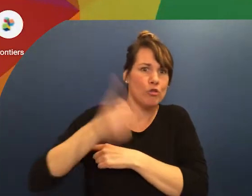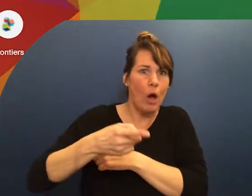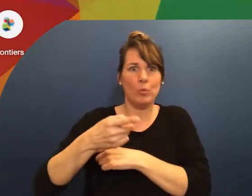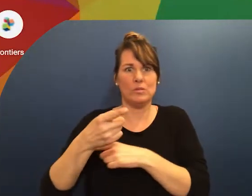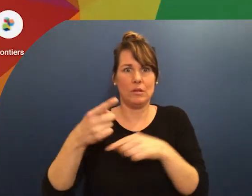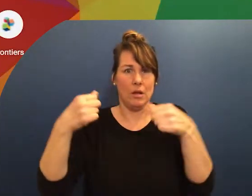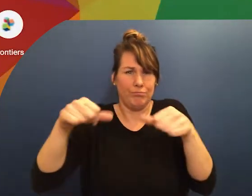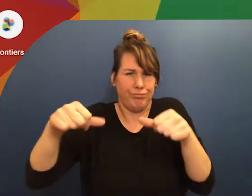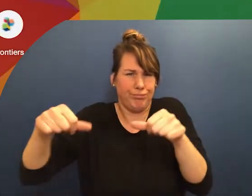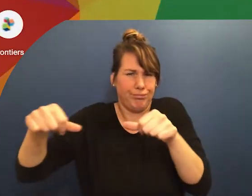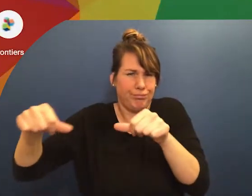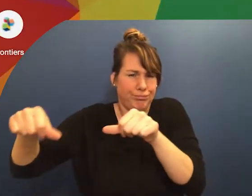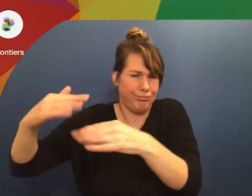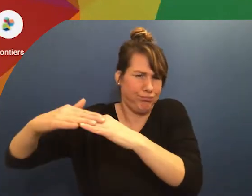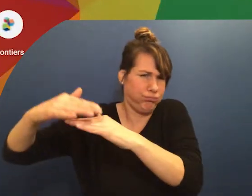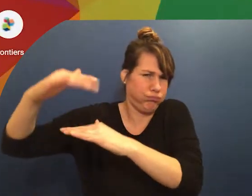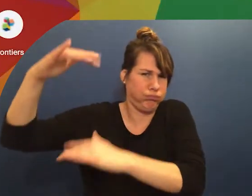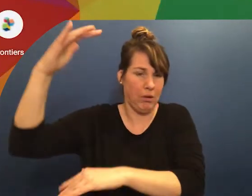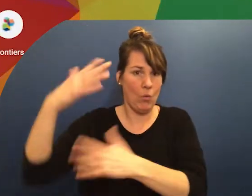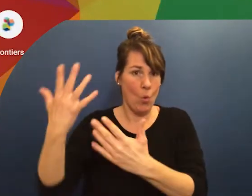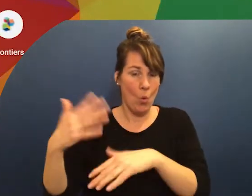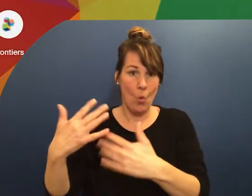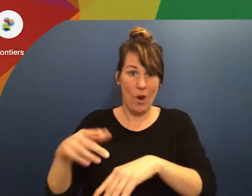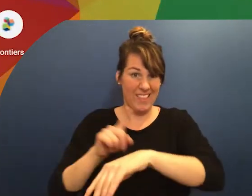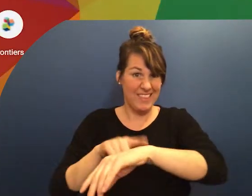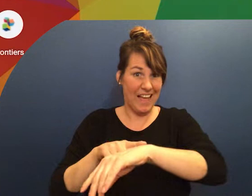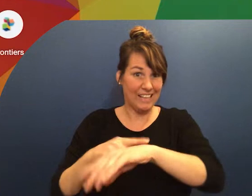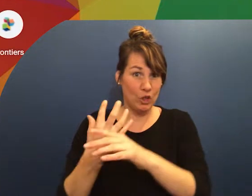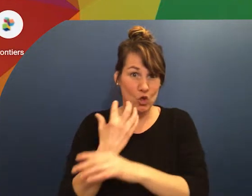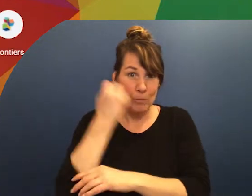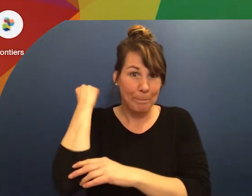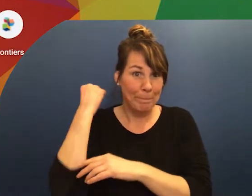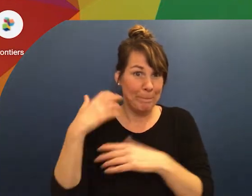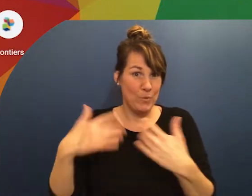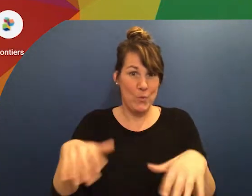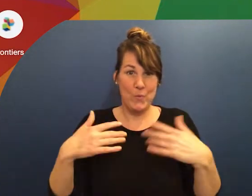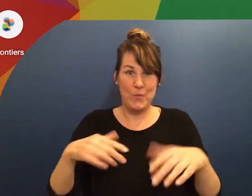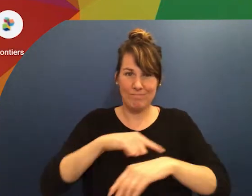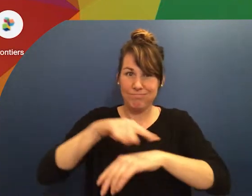Looking at each Elan file, of course, will be time consuming, but you can use Elan.